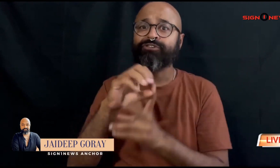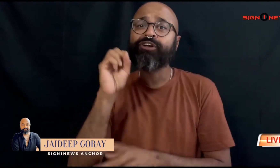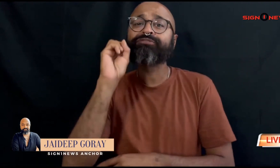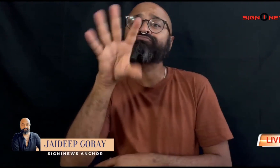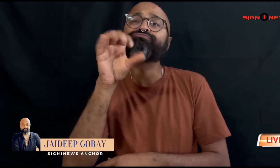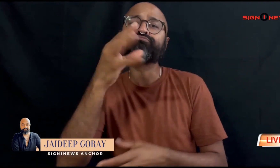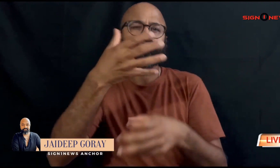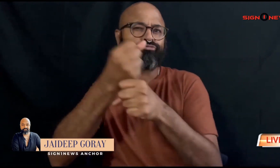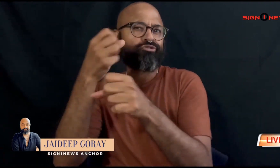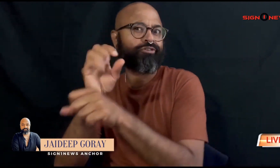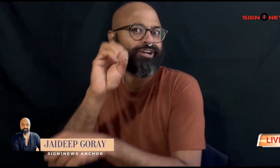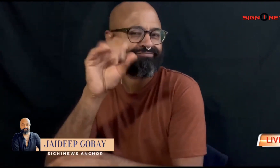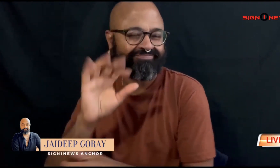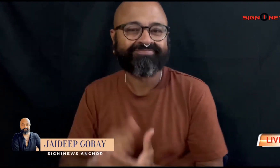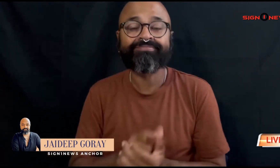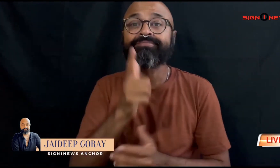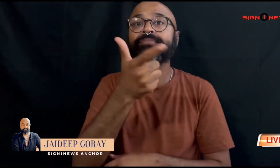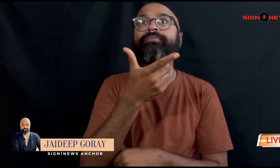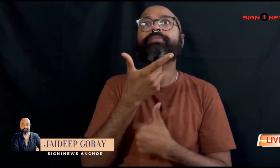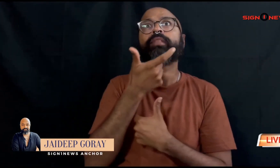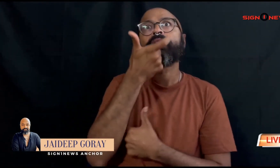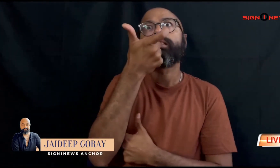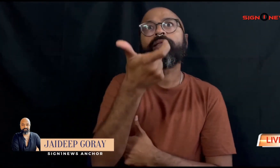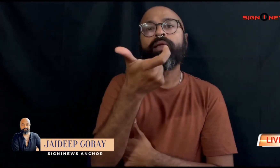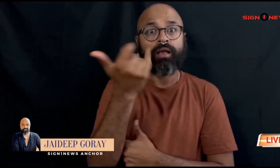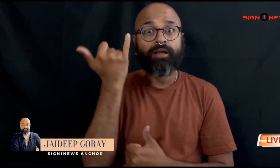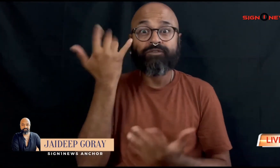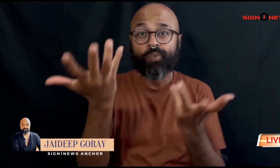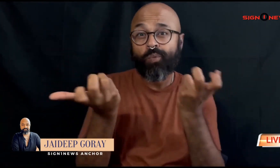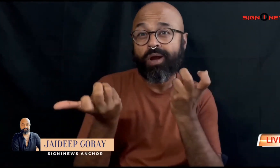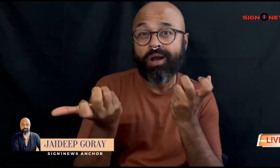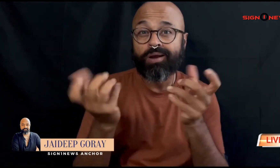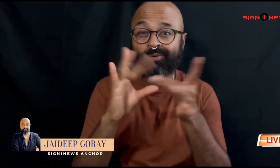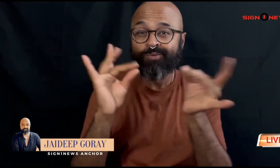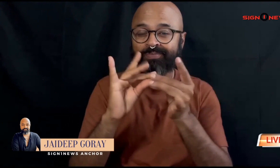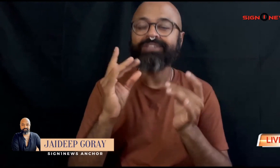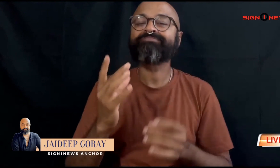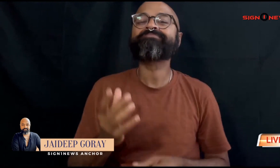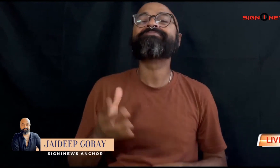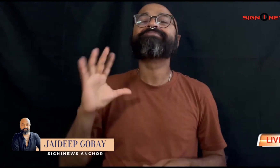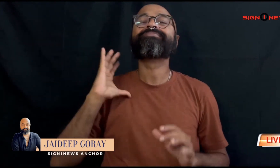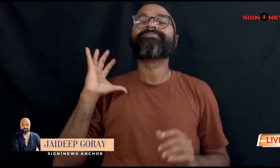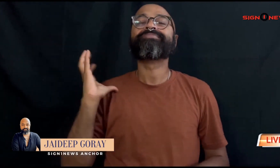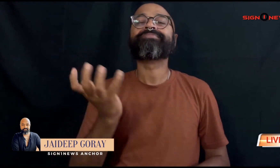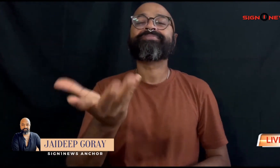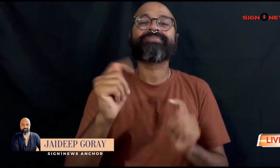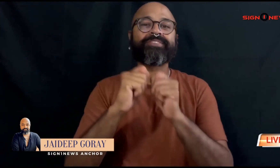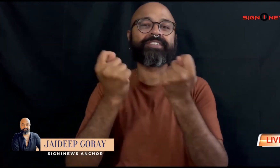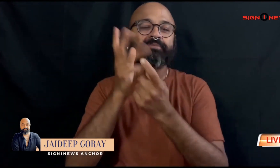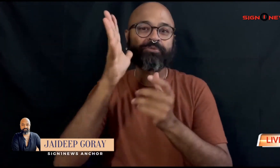Here is a quick look at the top trending stories, making headlines today. If you post an interesting comment about this update,